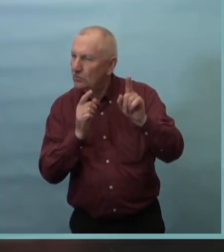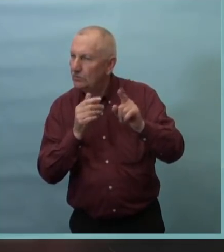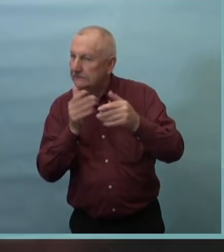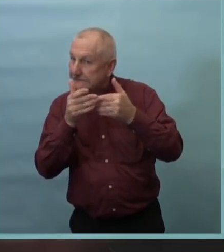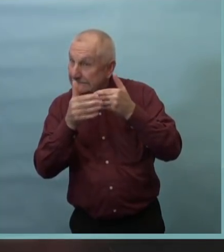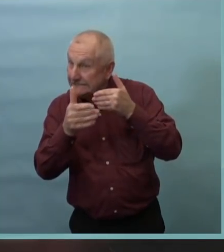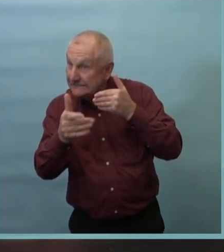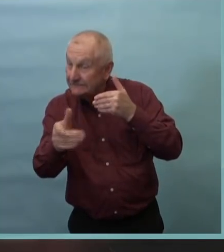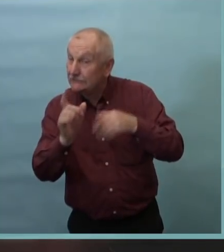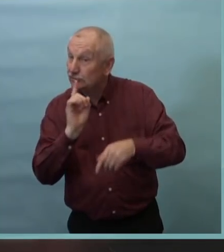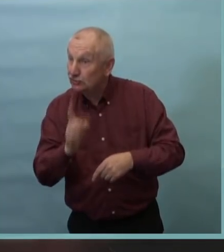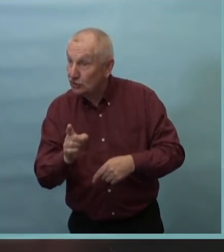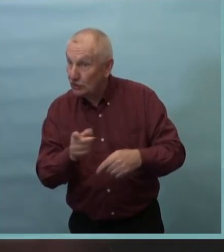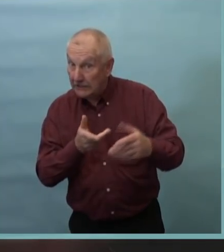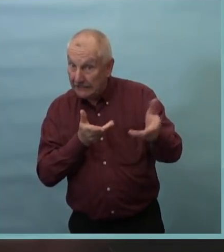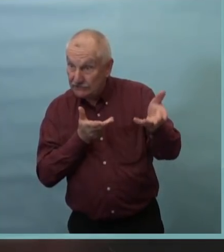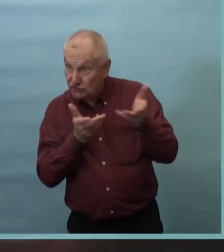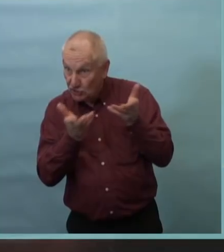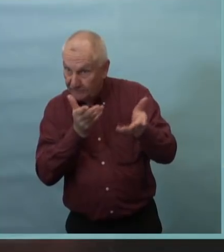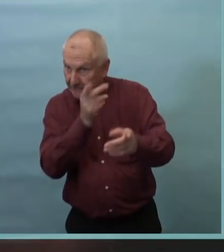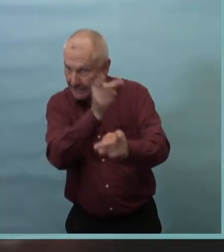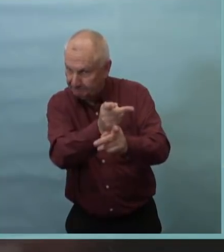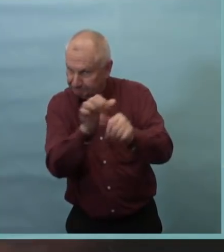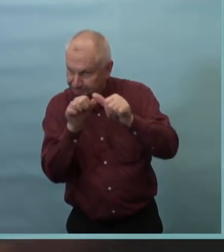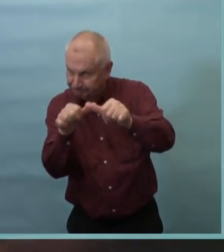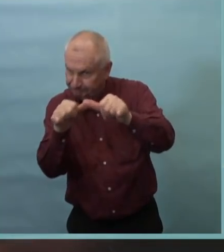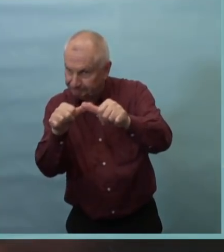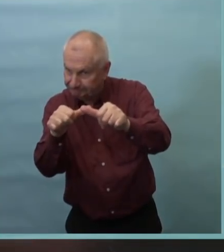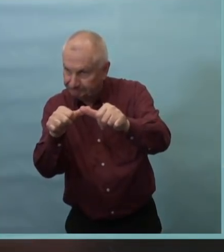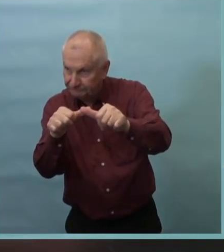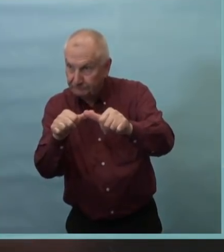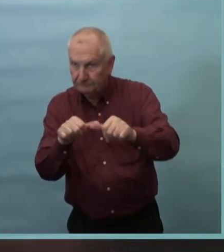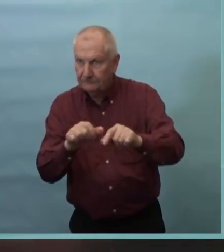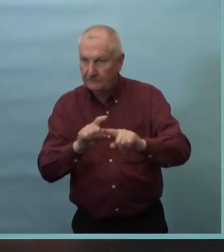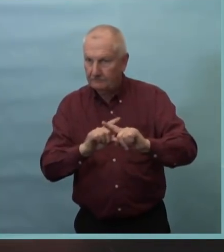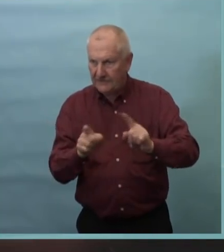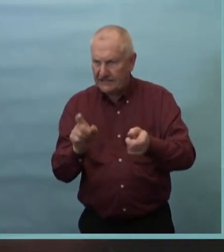interrupted through this change and Manitobans I know expect nothing less